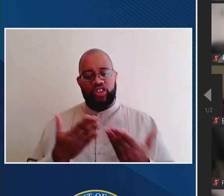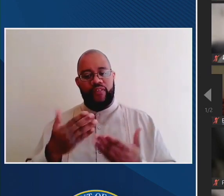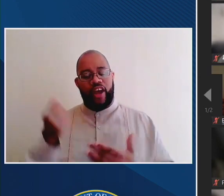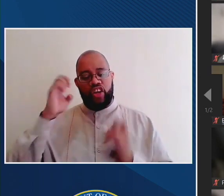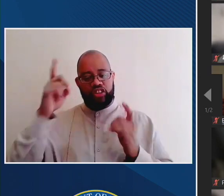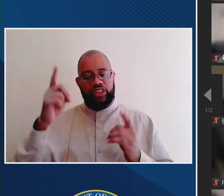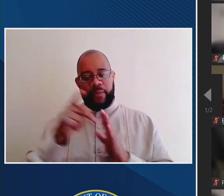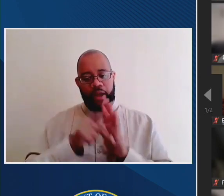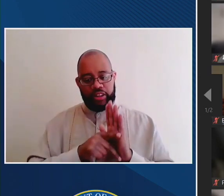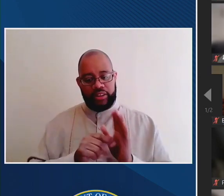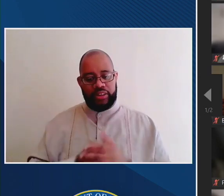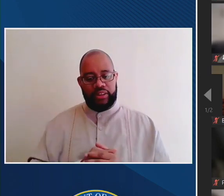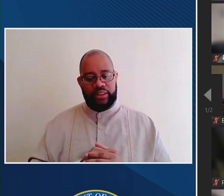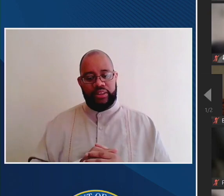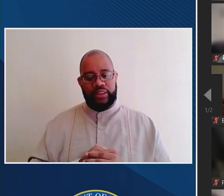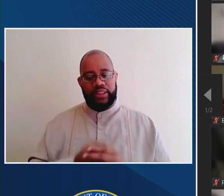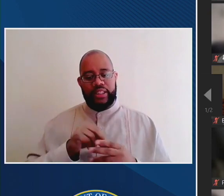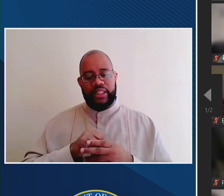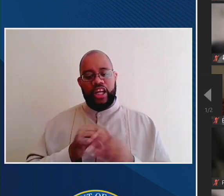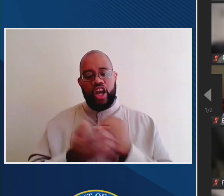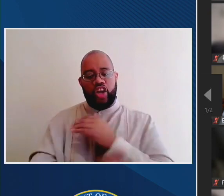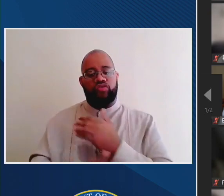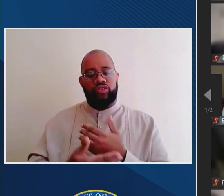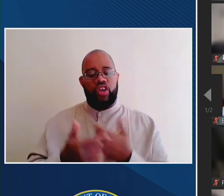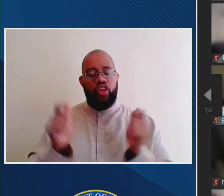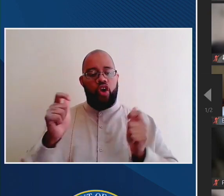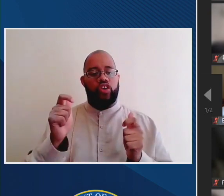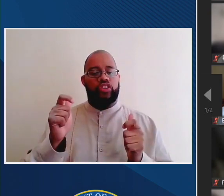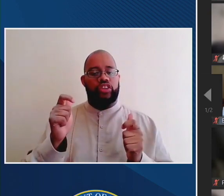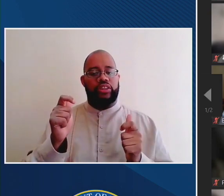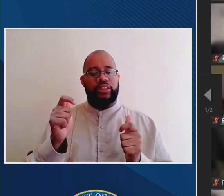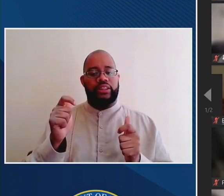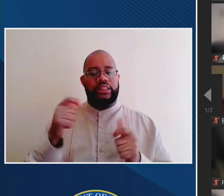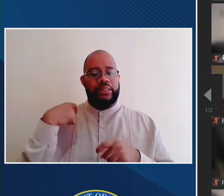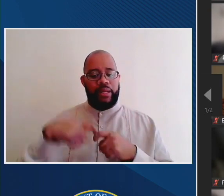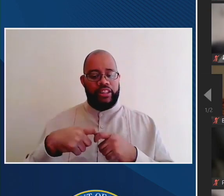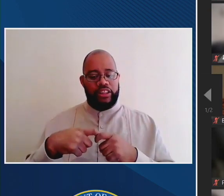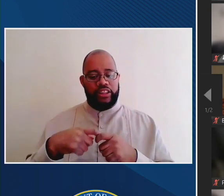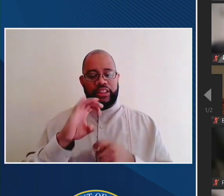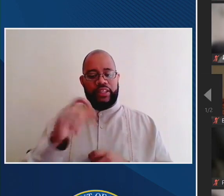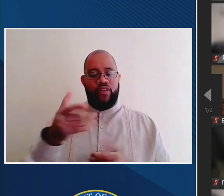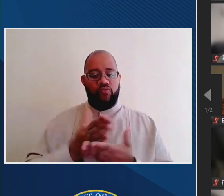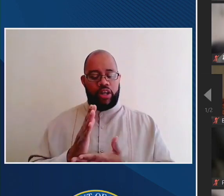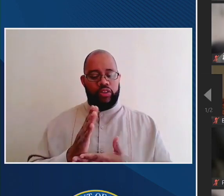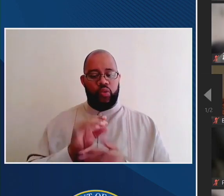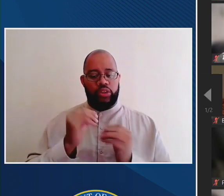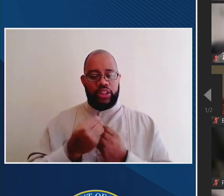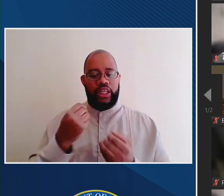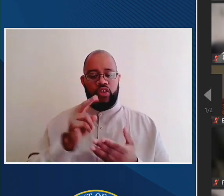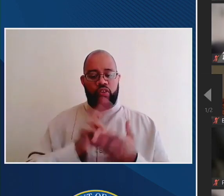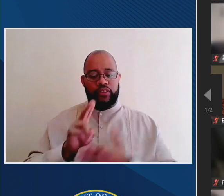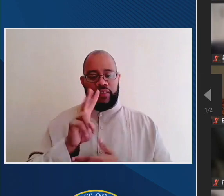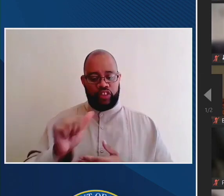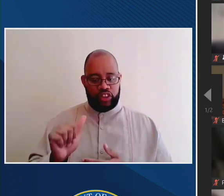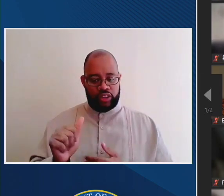our nation's largest Hispanic civil rights organization. And I'm also a recent graduate from the University of Virginia, where I was involved locally, state and